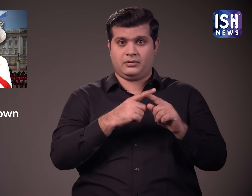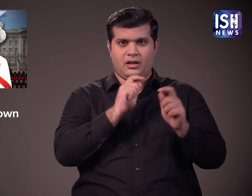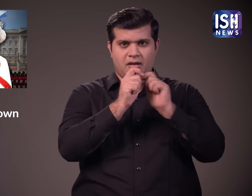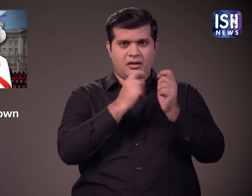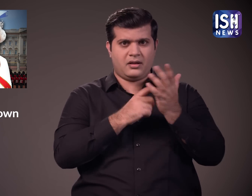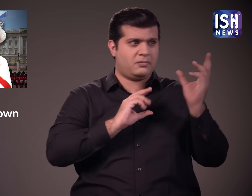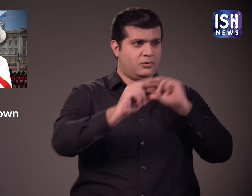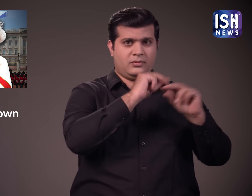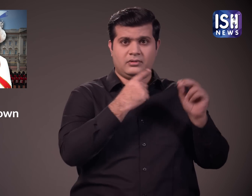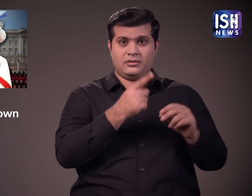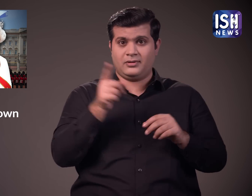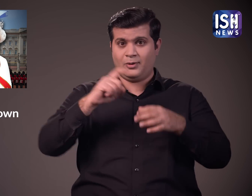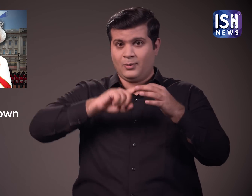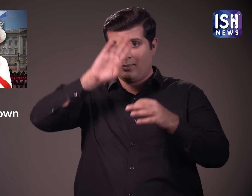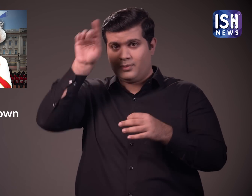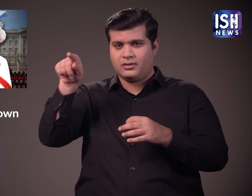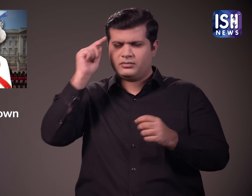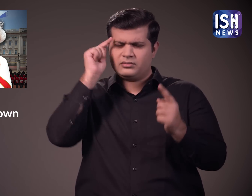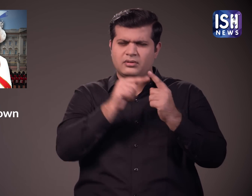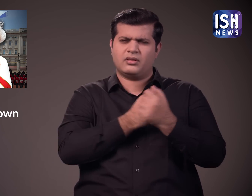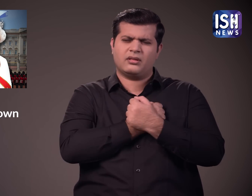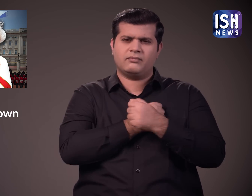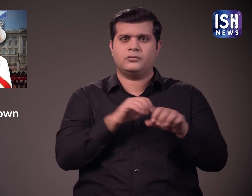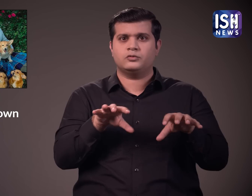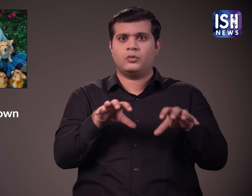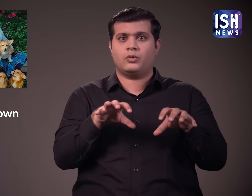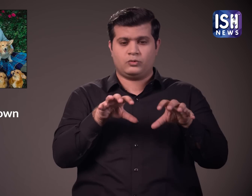As per reports, Queen Elizabeth is also known to be a dog lover,